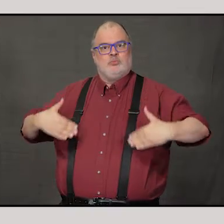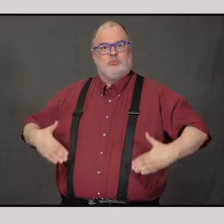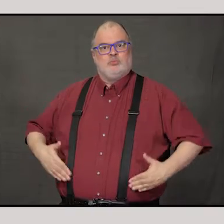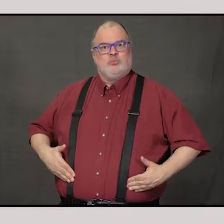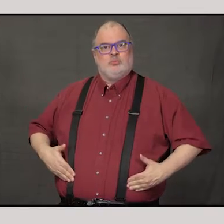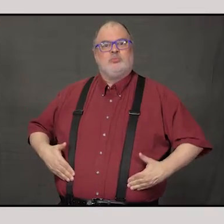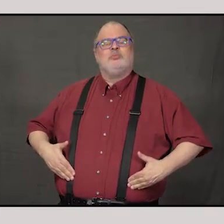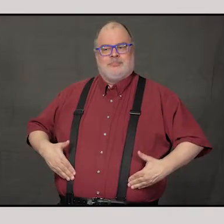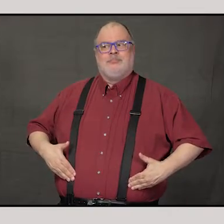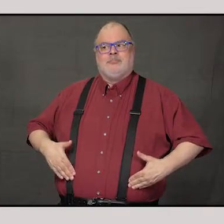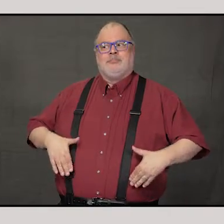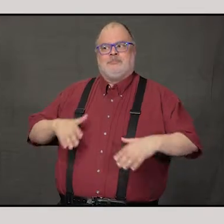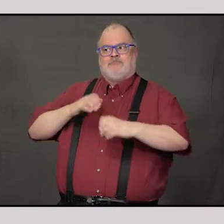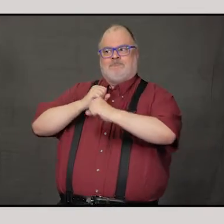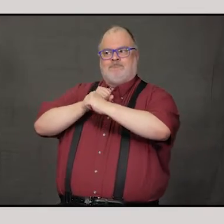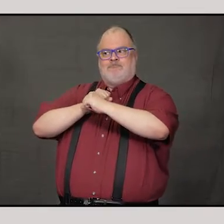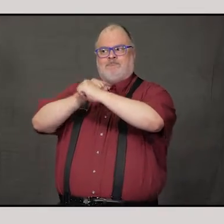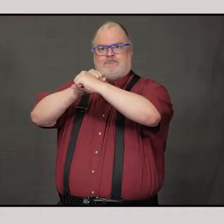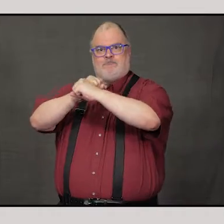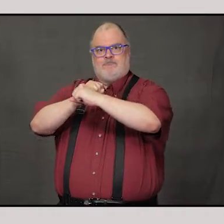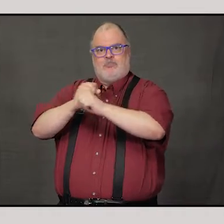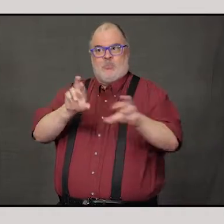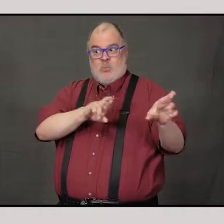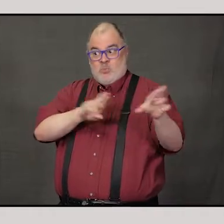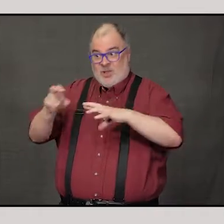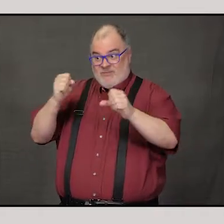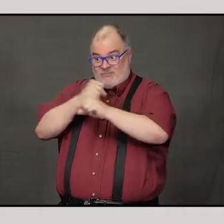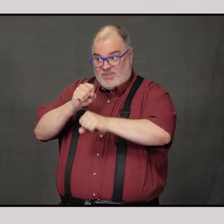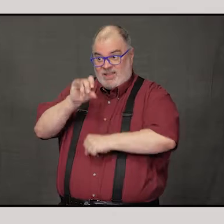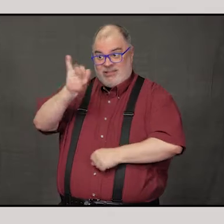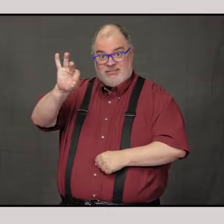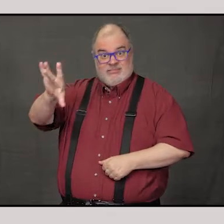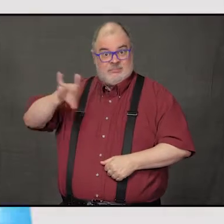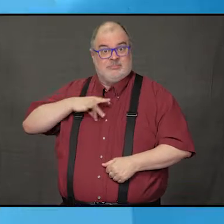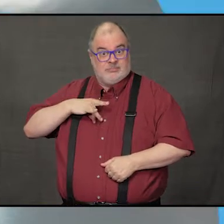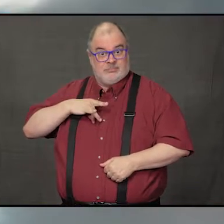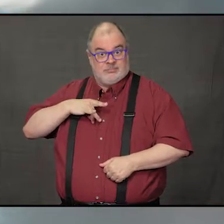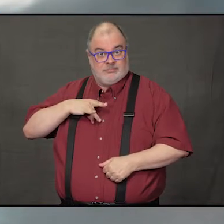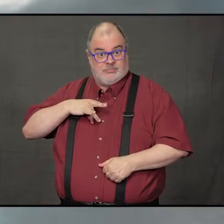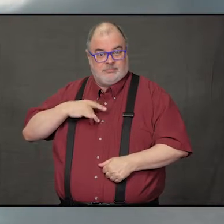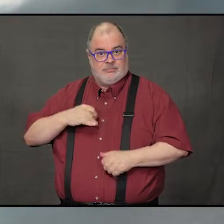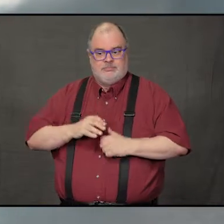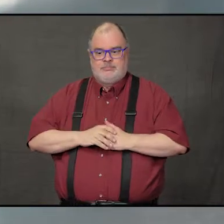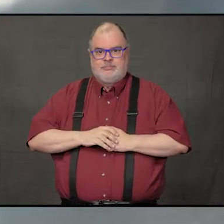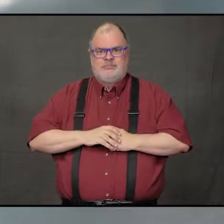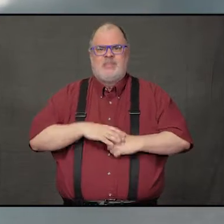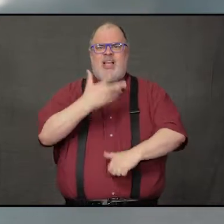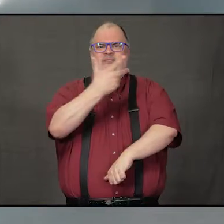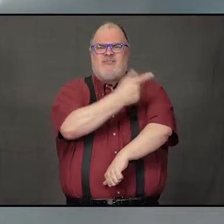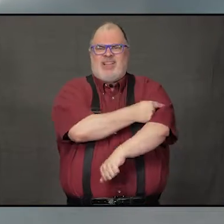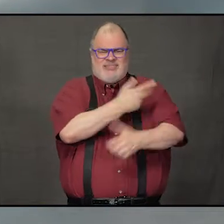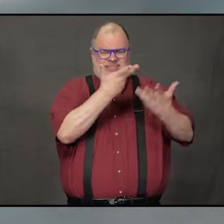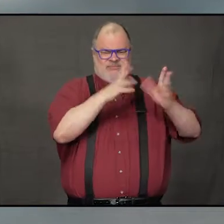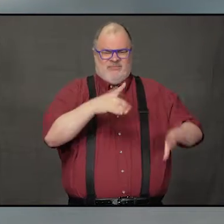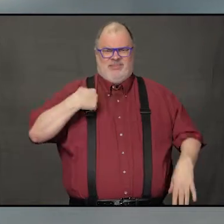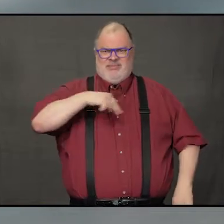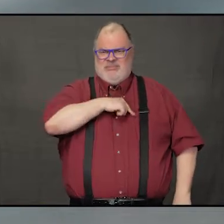to recognize and fight an infection from a virus. We have vaccines all our life as they can